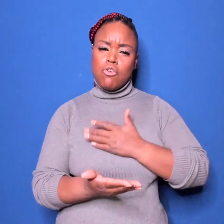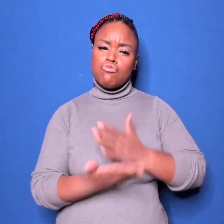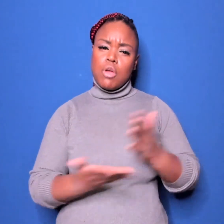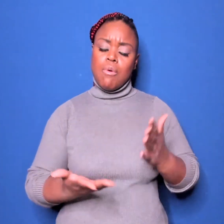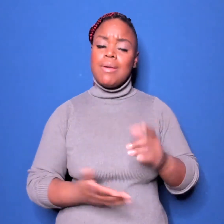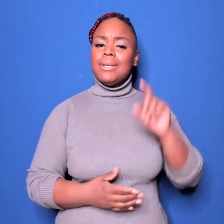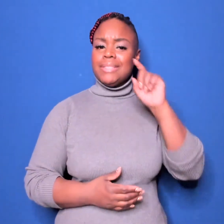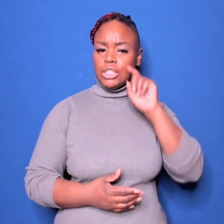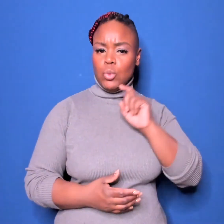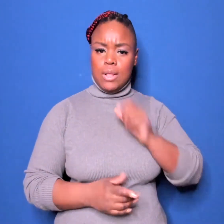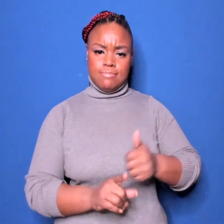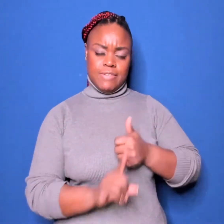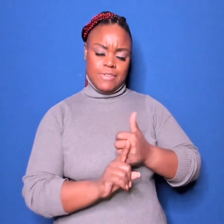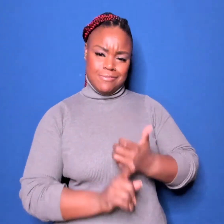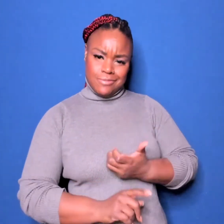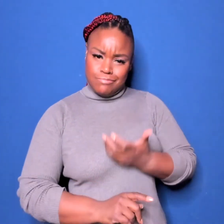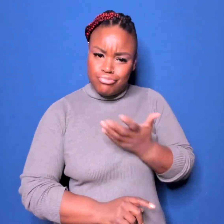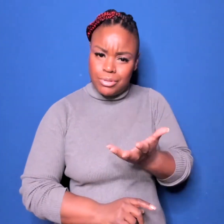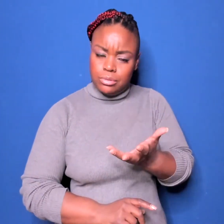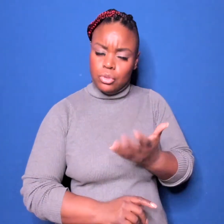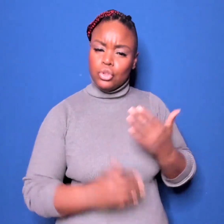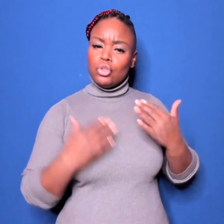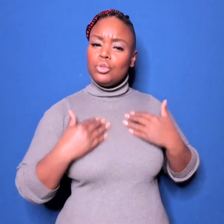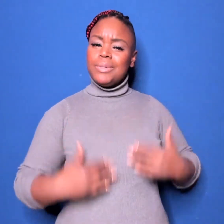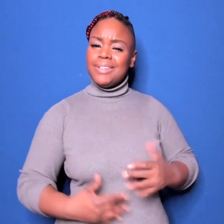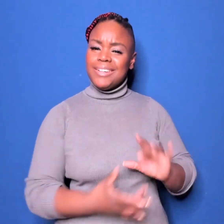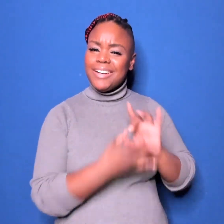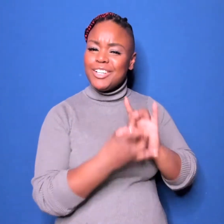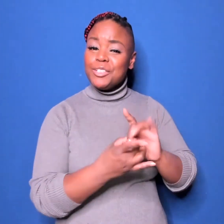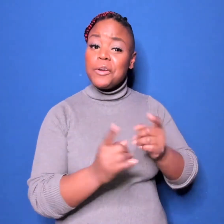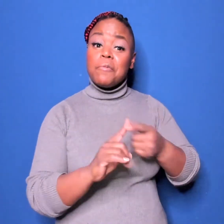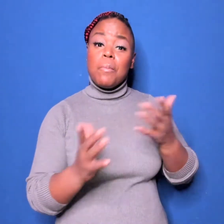and our right to sexual self-expression and human connection,